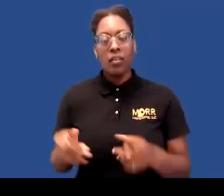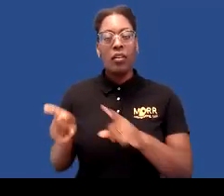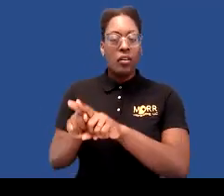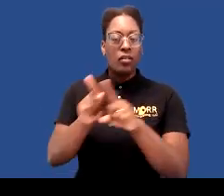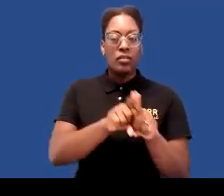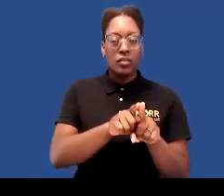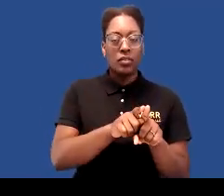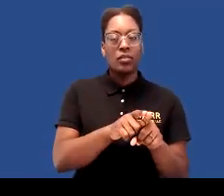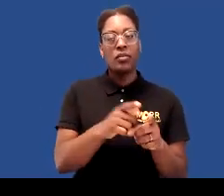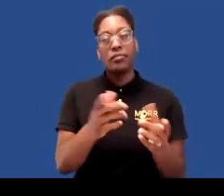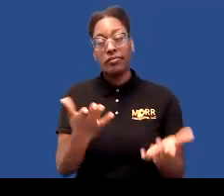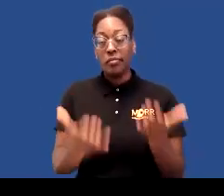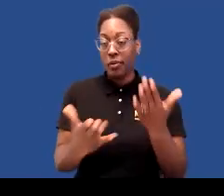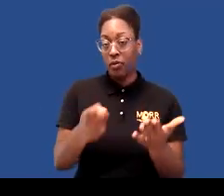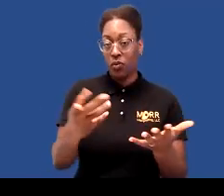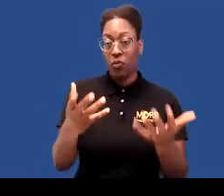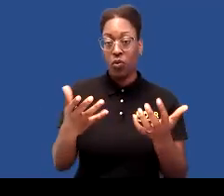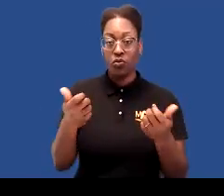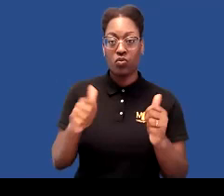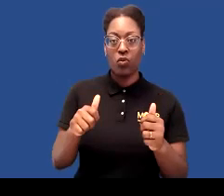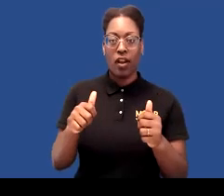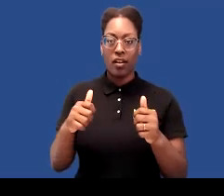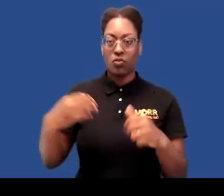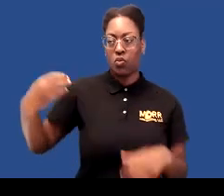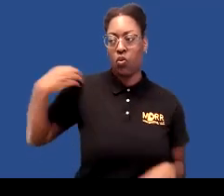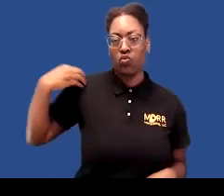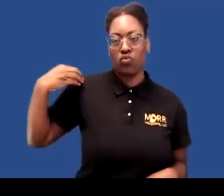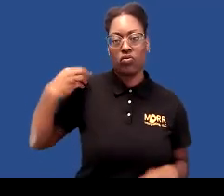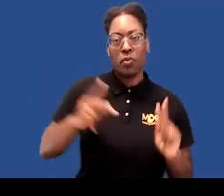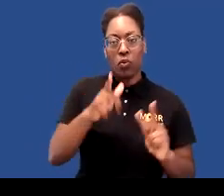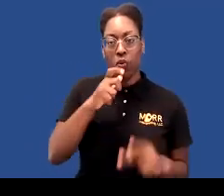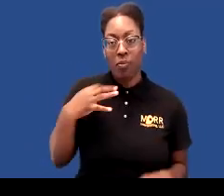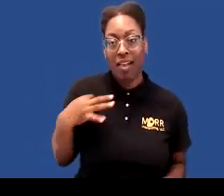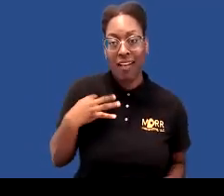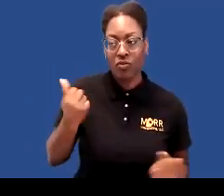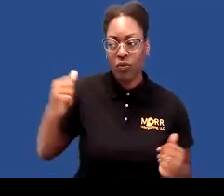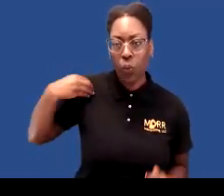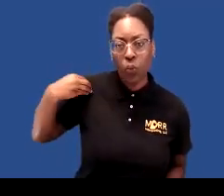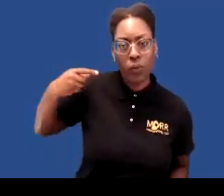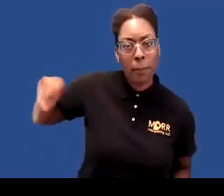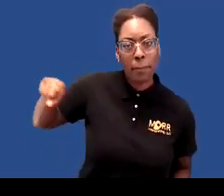You may also want to try and coach up people who apply, right, so I've had students come from different backgrounds